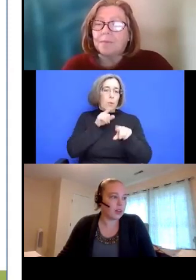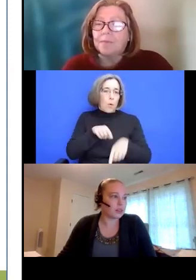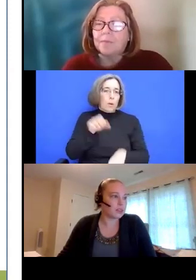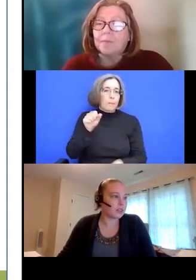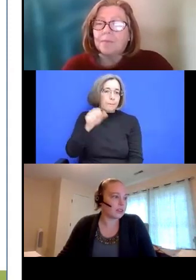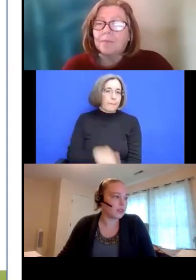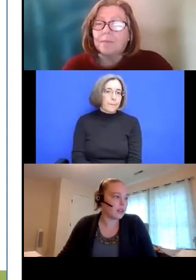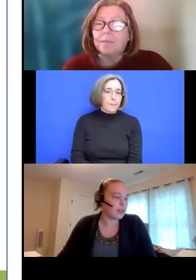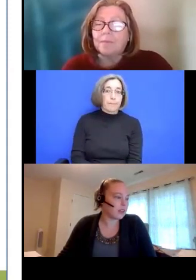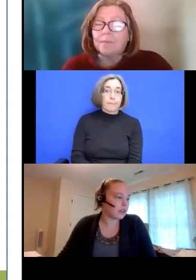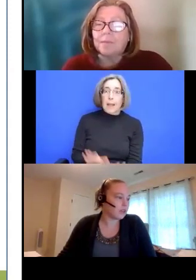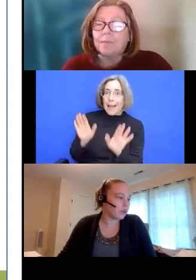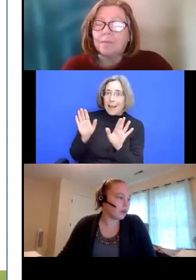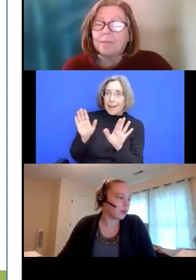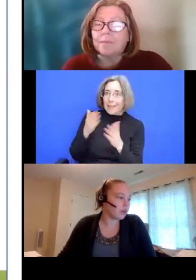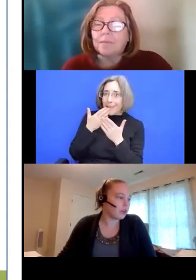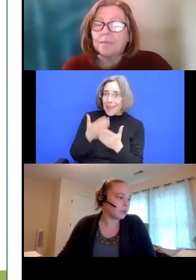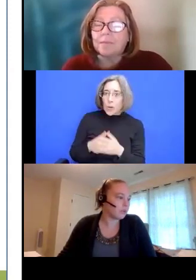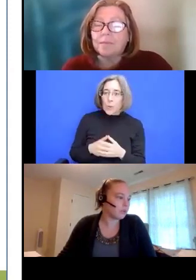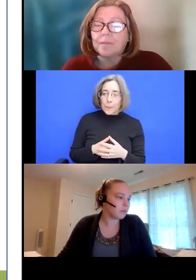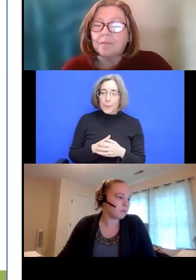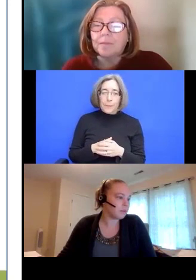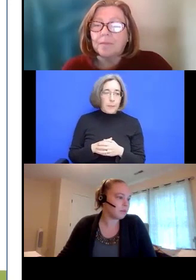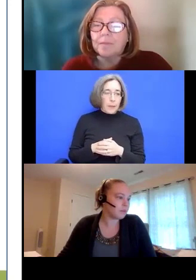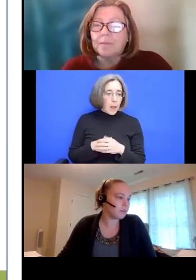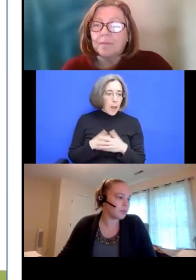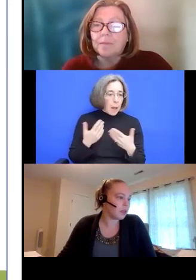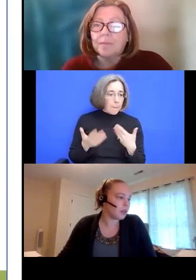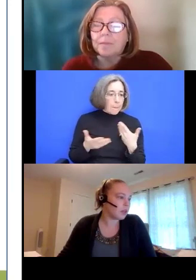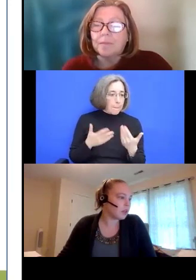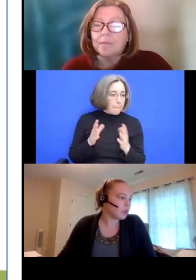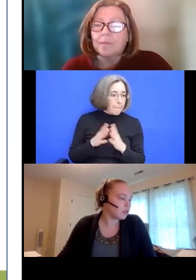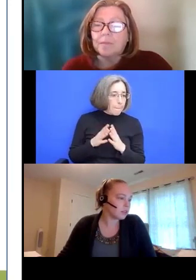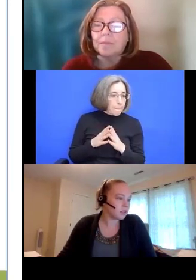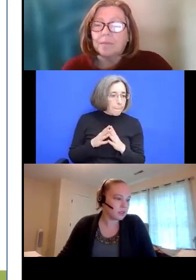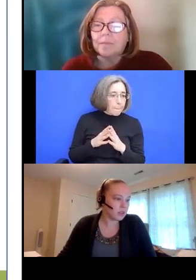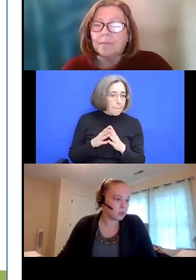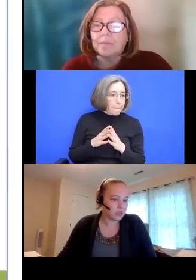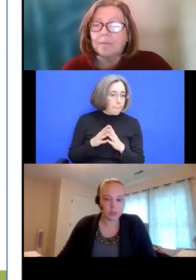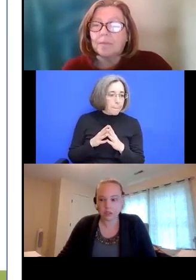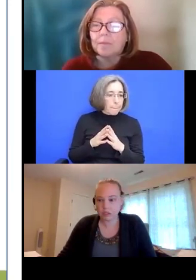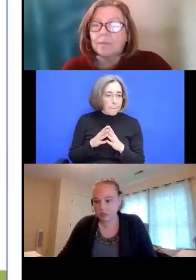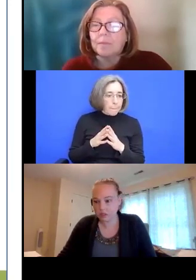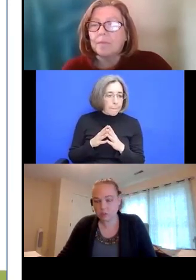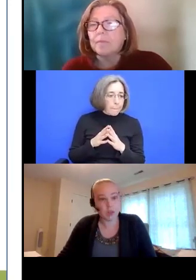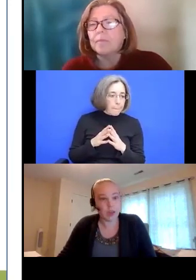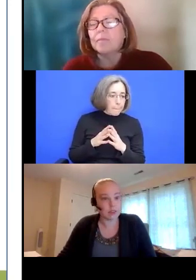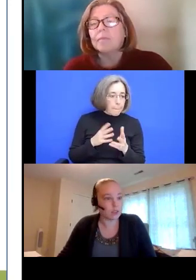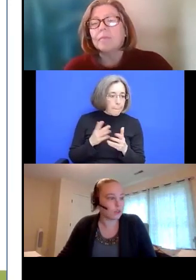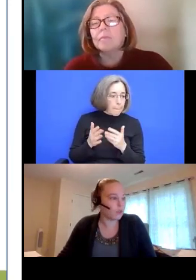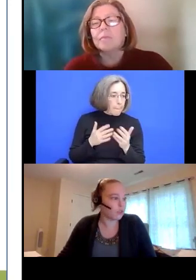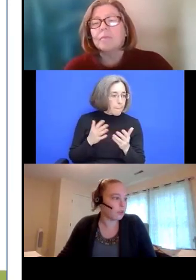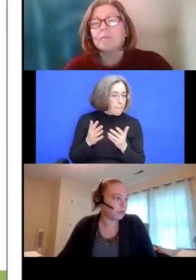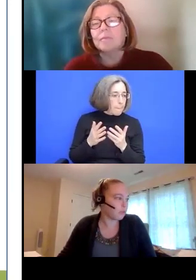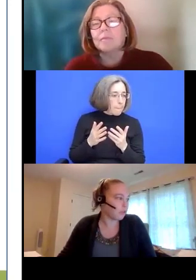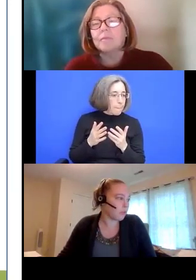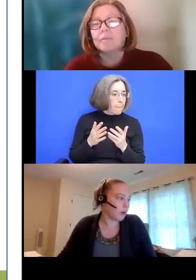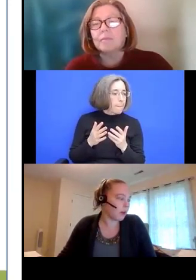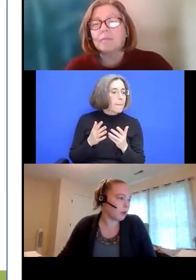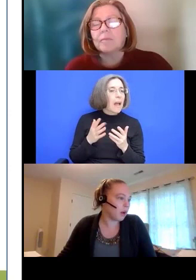Jade Blevins: Excellent. Thank you. Let's see, I'm just going to ask you a few from the bottom up.